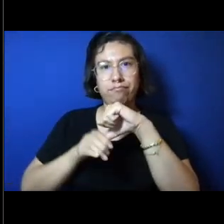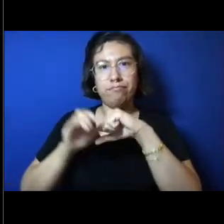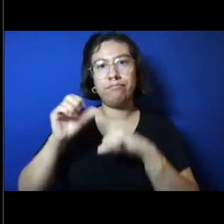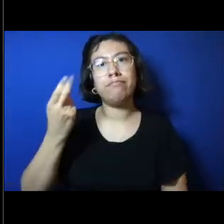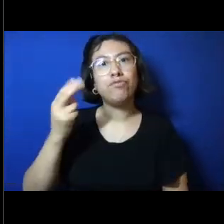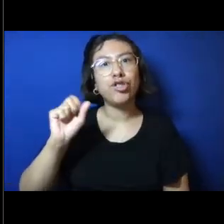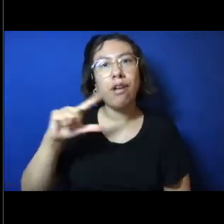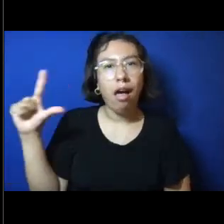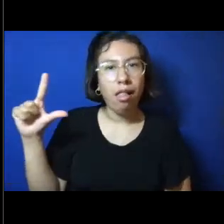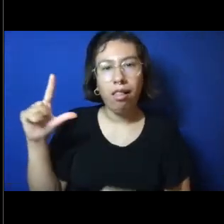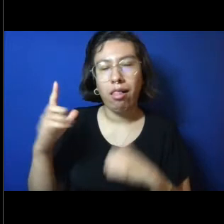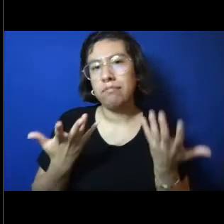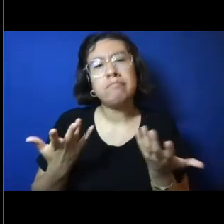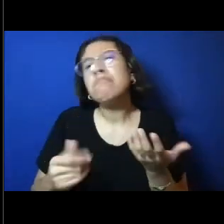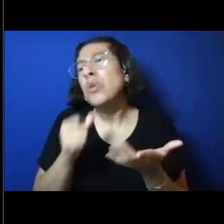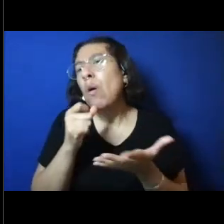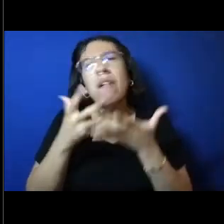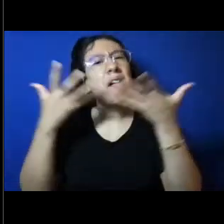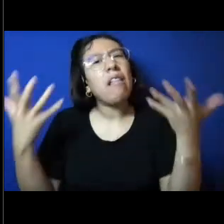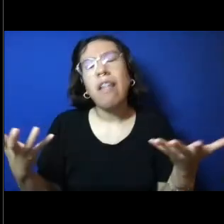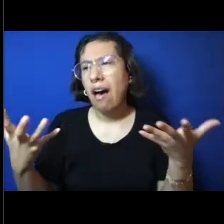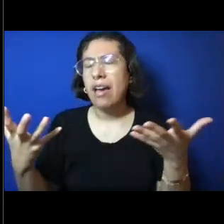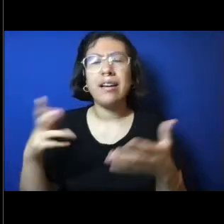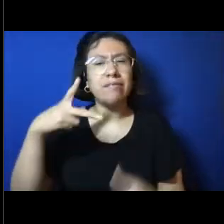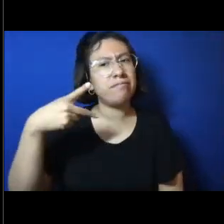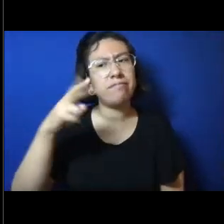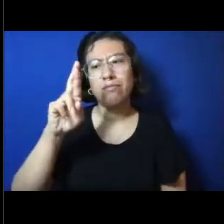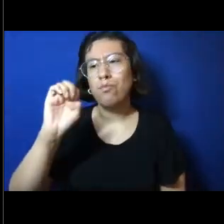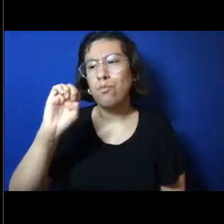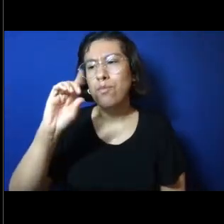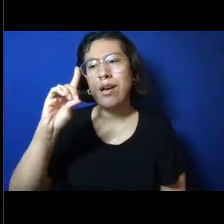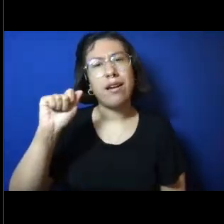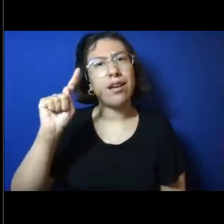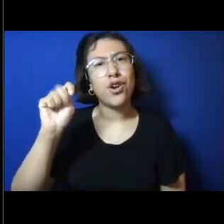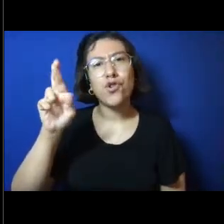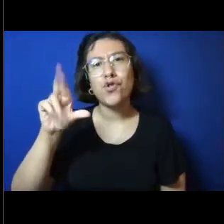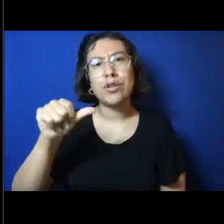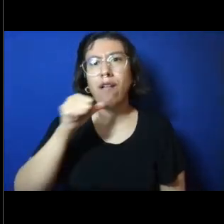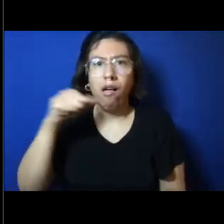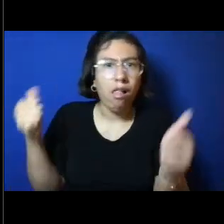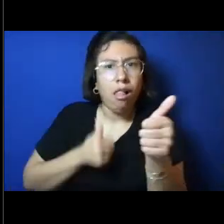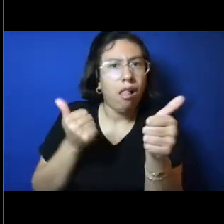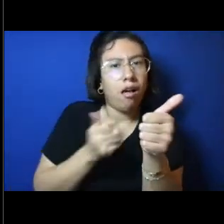They don't have many predators. They do have some, but they don't have many. Because of that, small fish